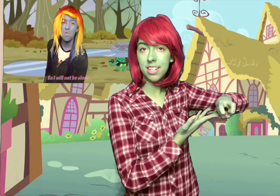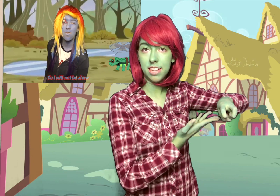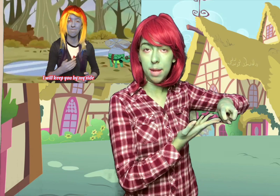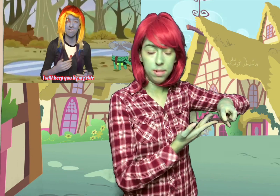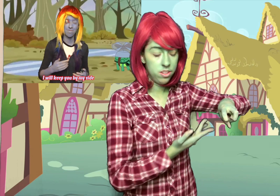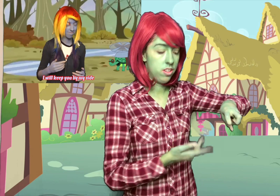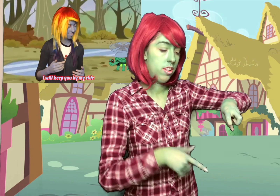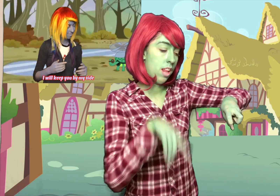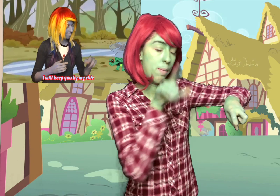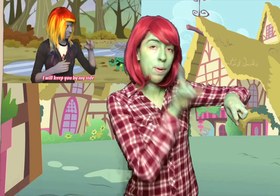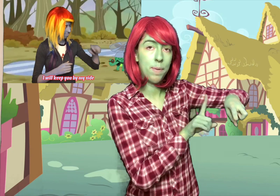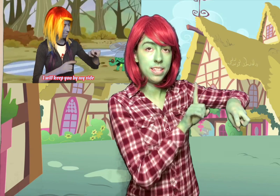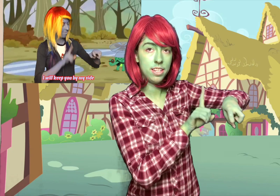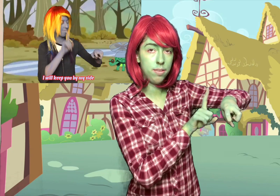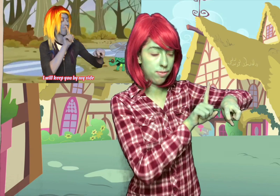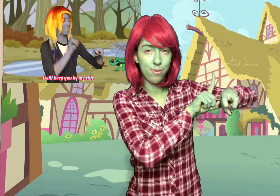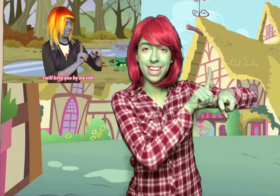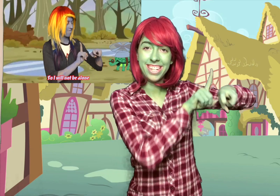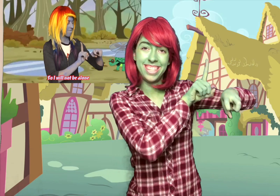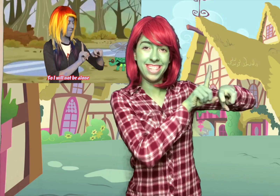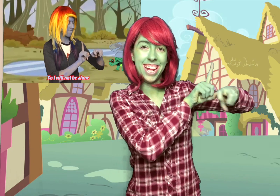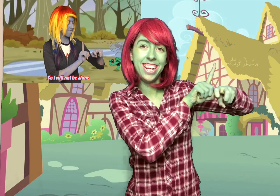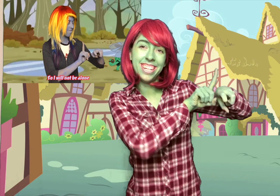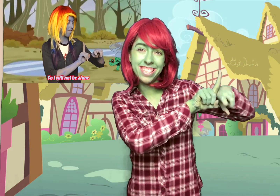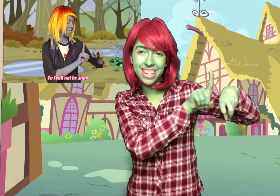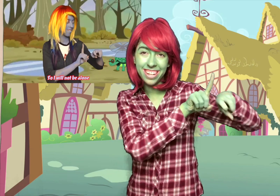established then i put myself right next to tank because they're